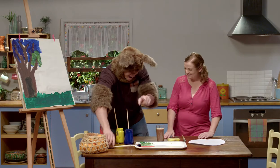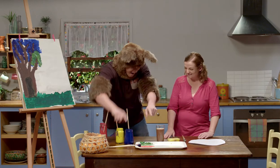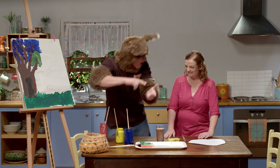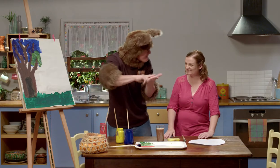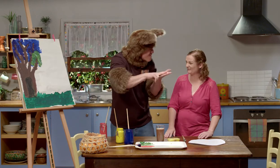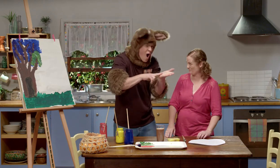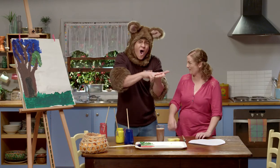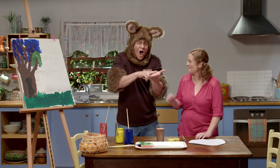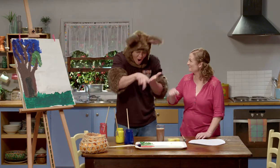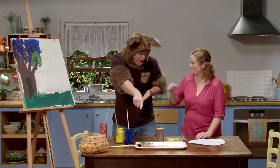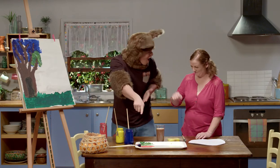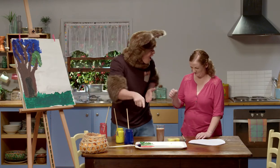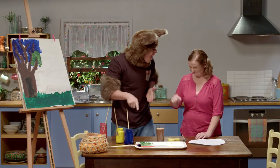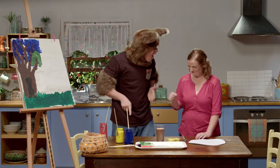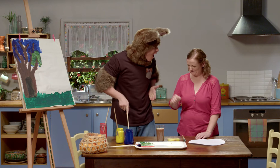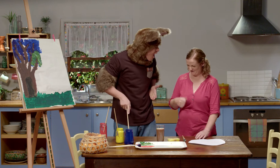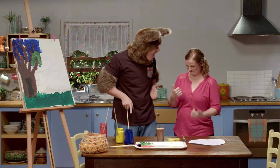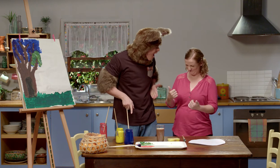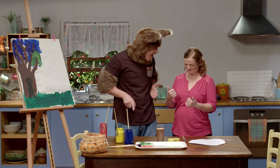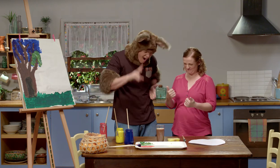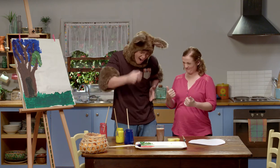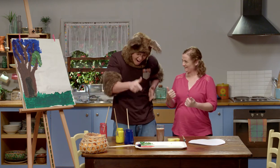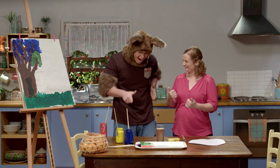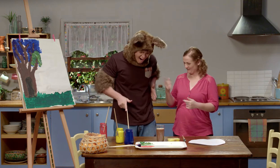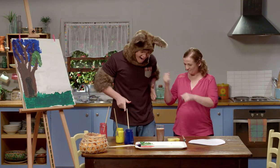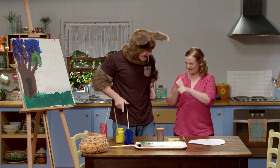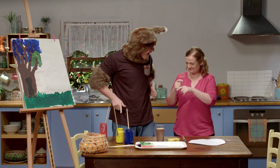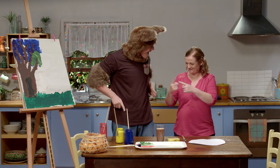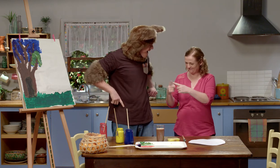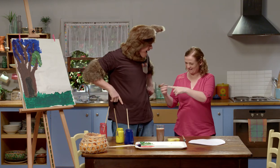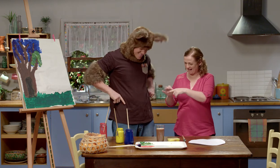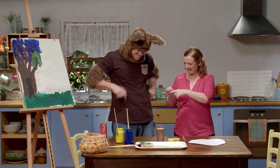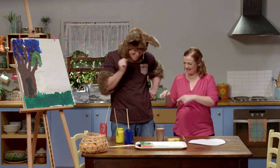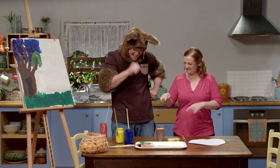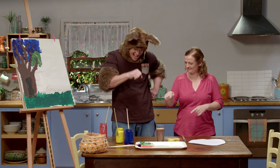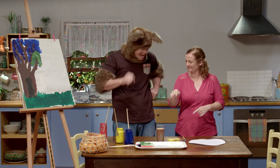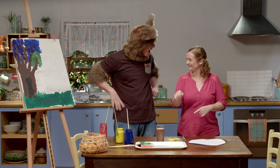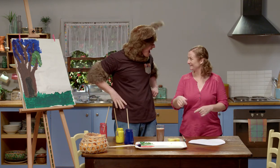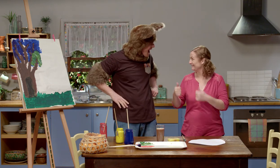Look Sally, it's purple. Yes, it is. Aw, that looks great. Look at all the different colours